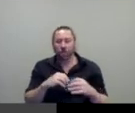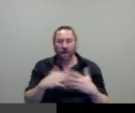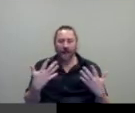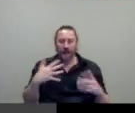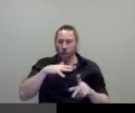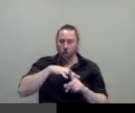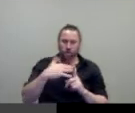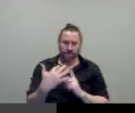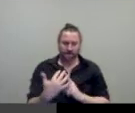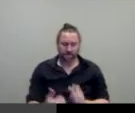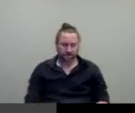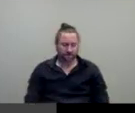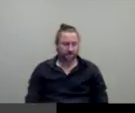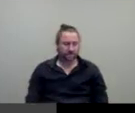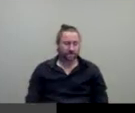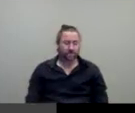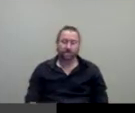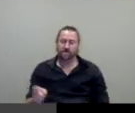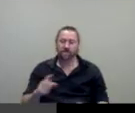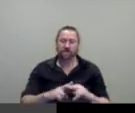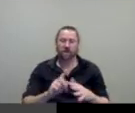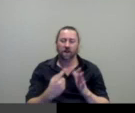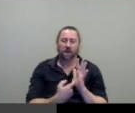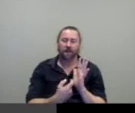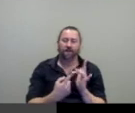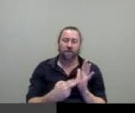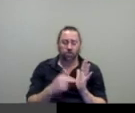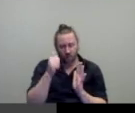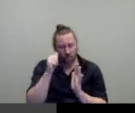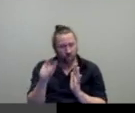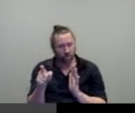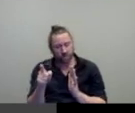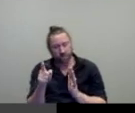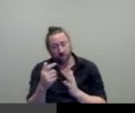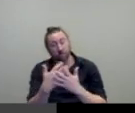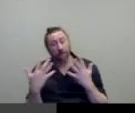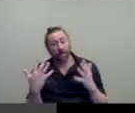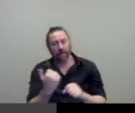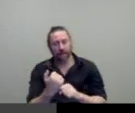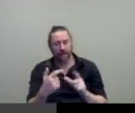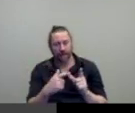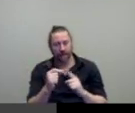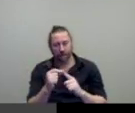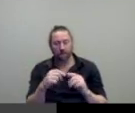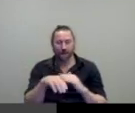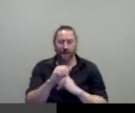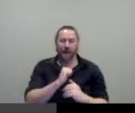it's a strategy that she uses to acknowledge the very real gaps that are in our archives and our